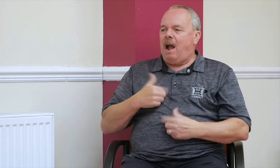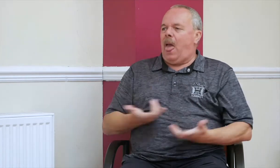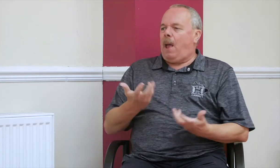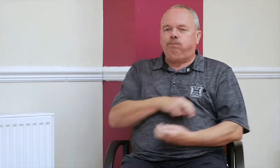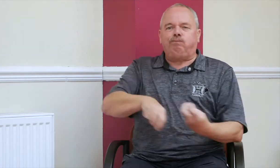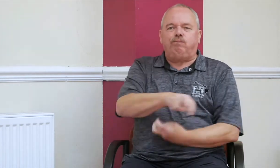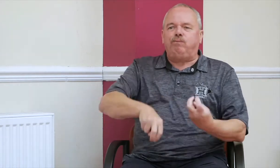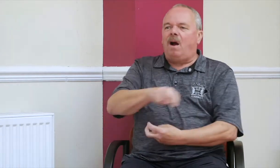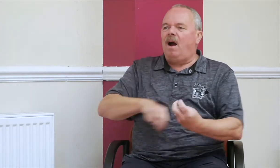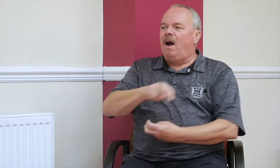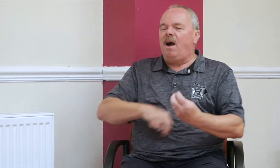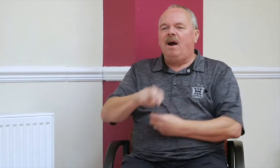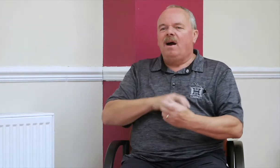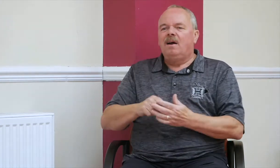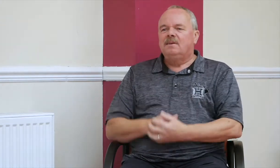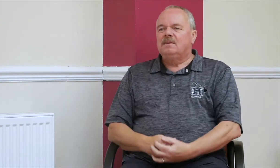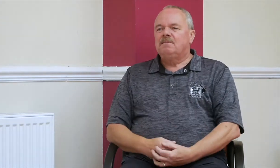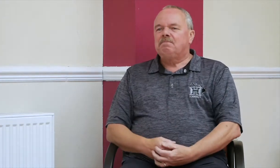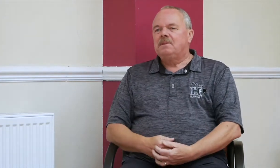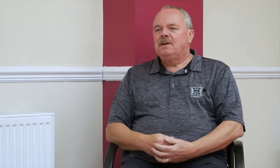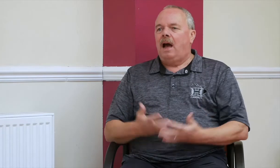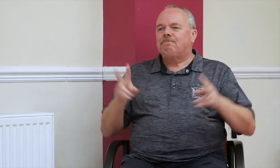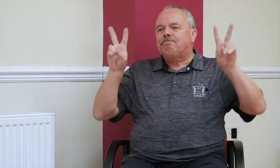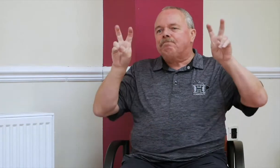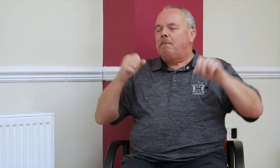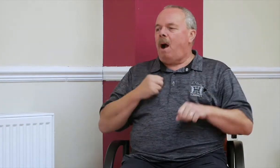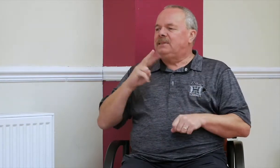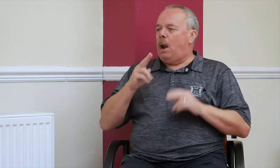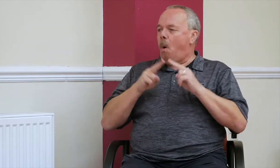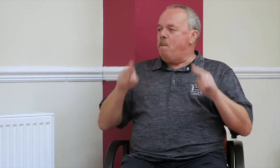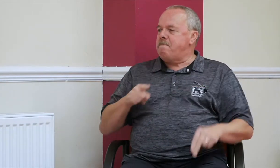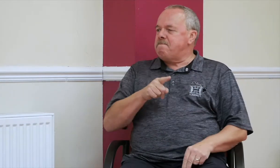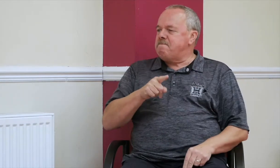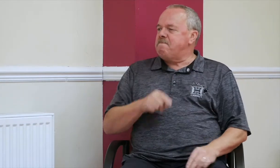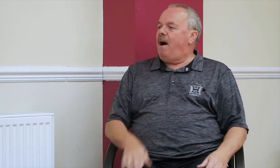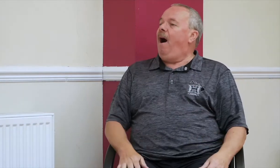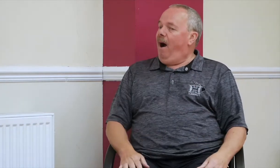I'd be running around, playing about! It was my 'second home'.